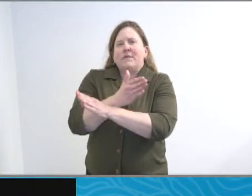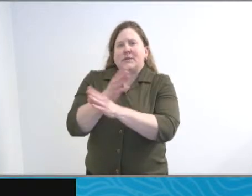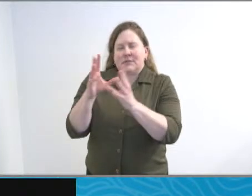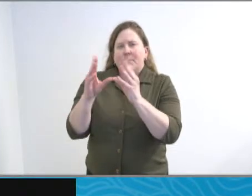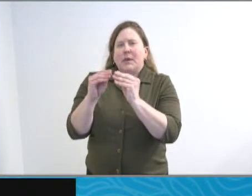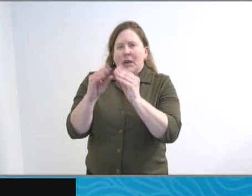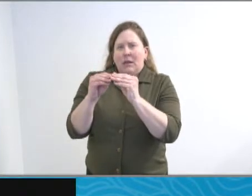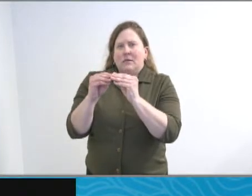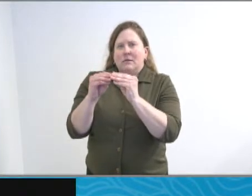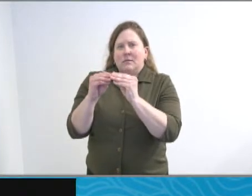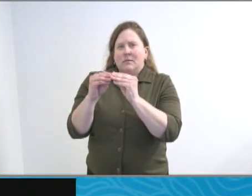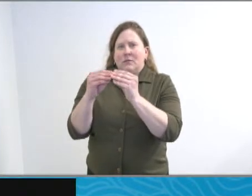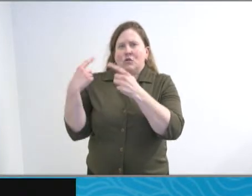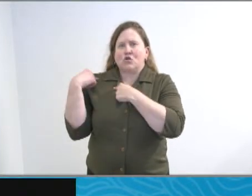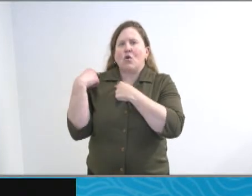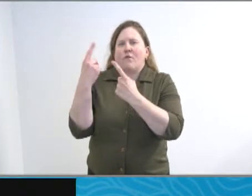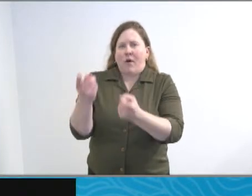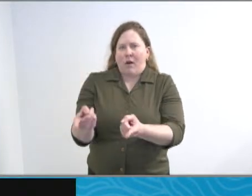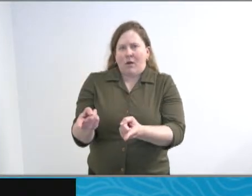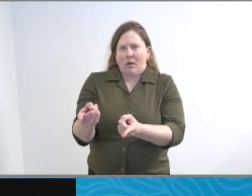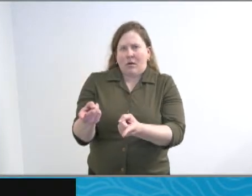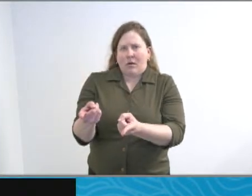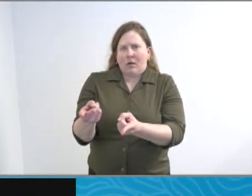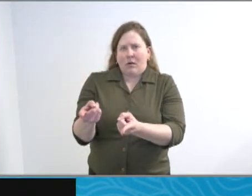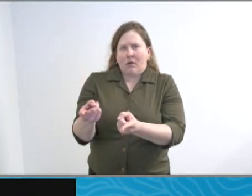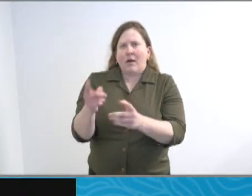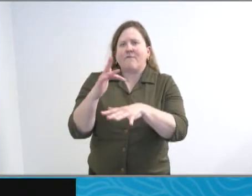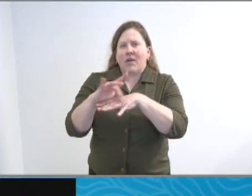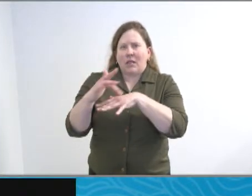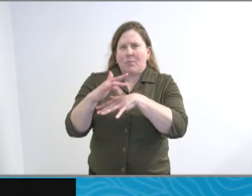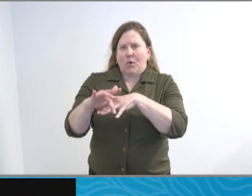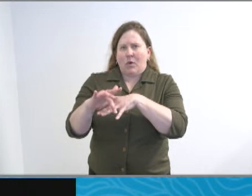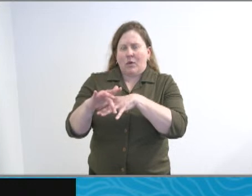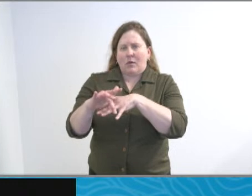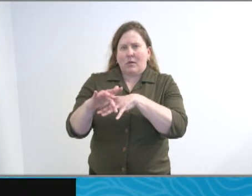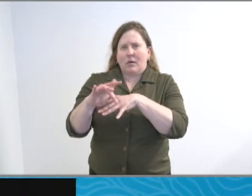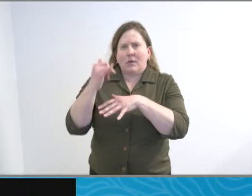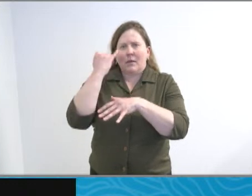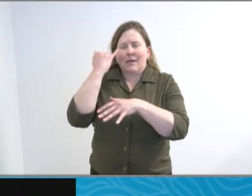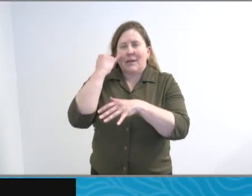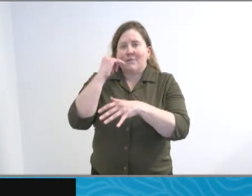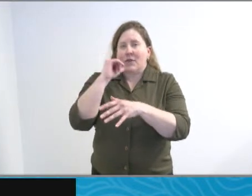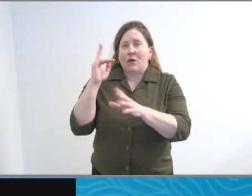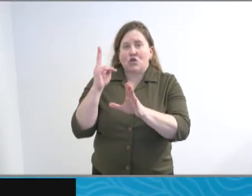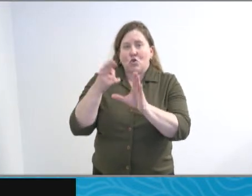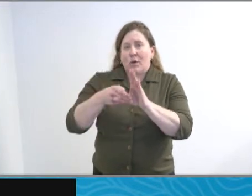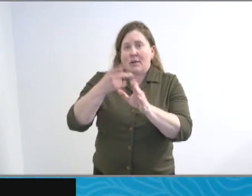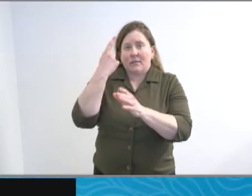So you're welcome to look at those. And if you haven't joined us for DCAC, feel free to join us.